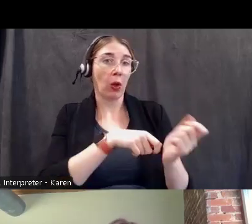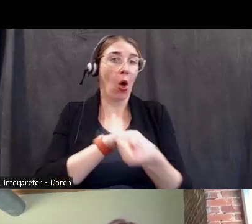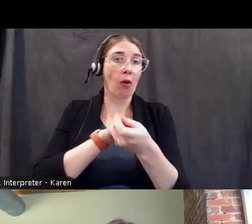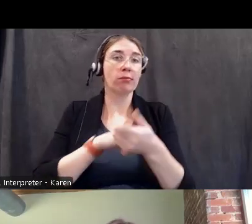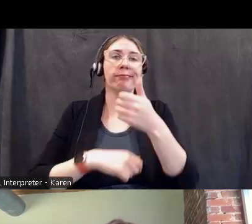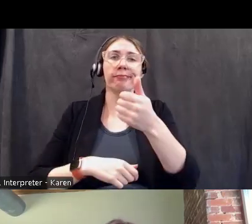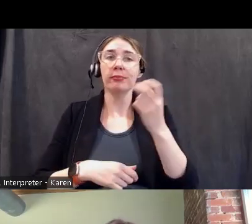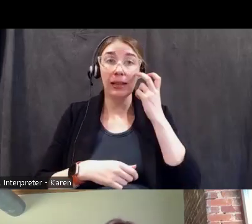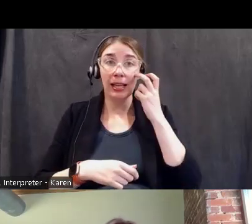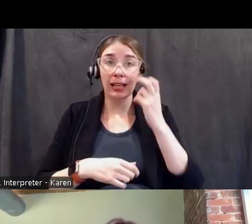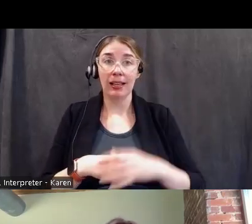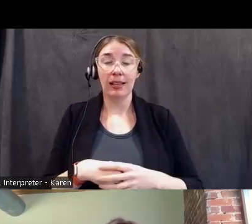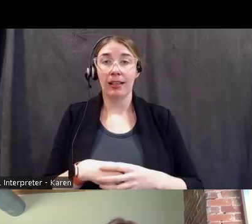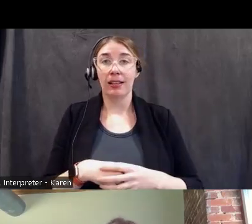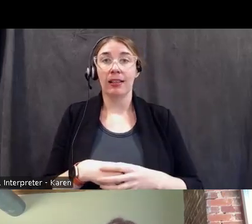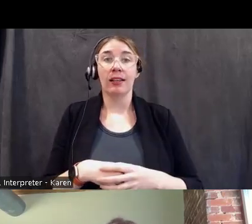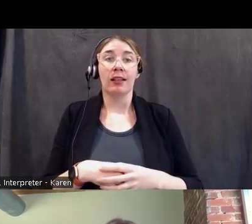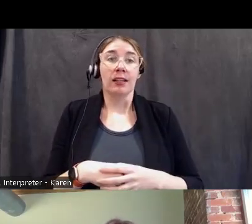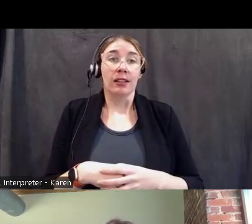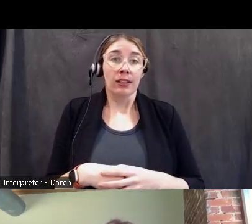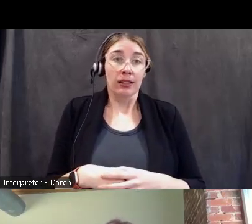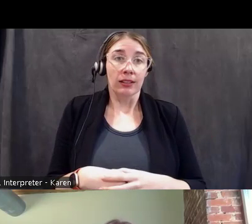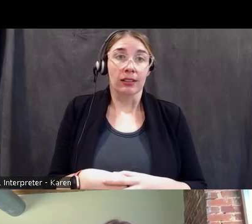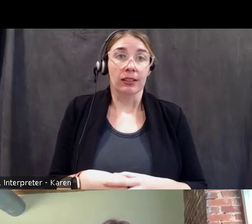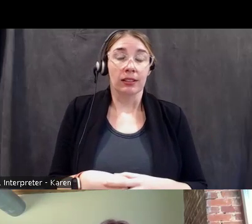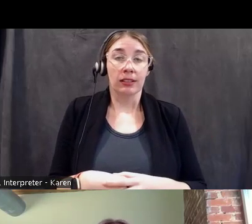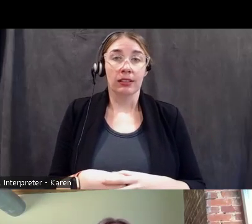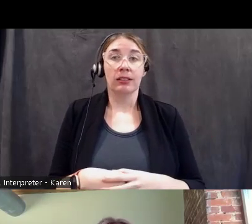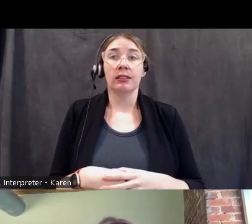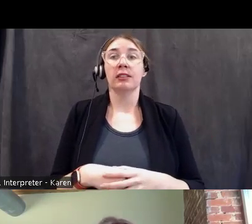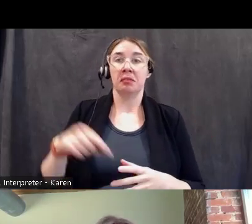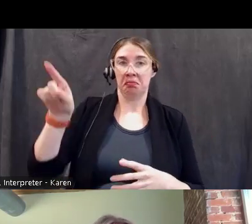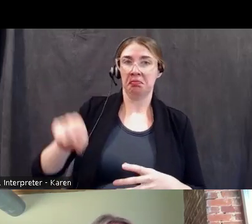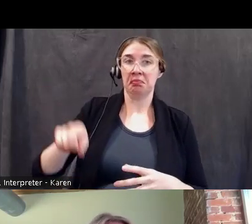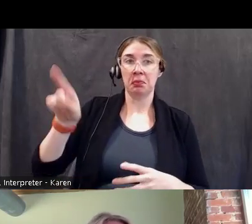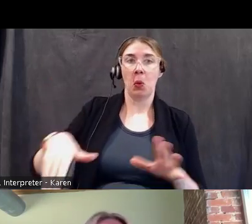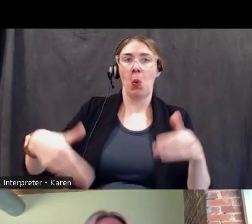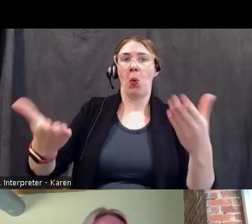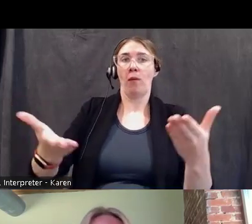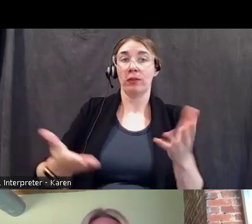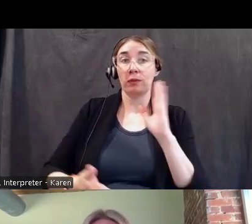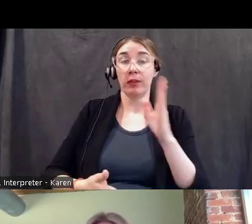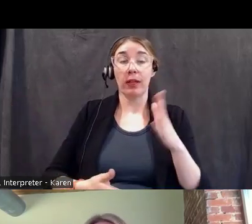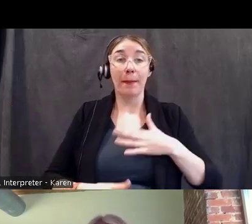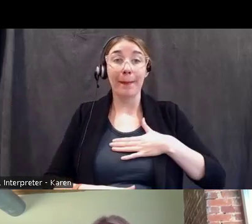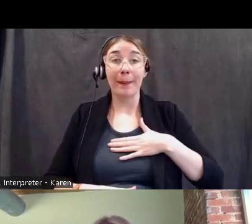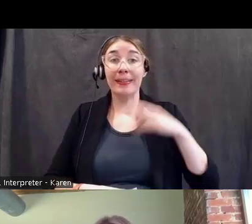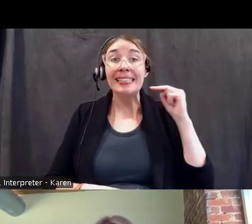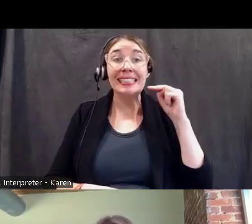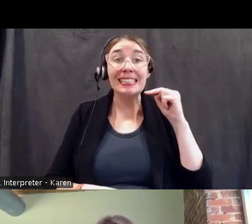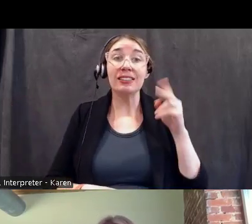They offer that too at some of the places as well. My niece is a golfer in high school, is a golfer,